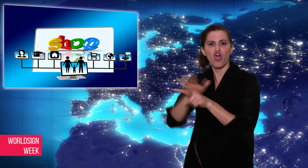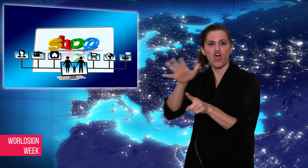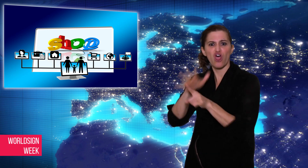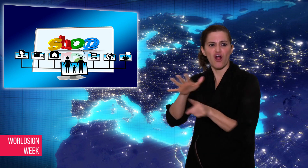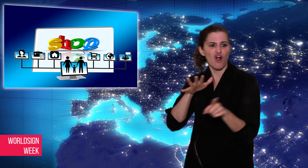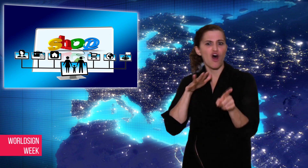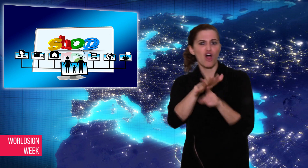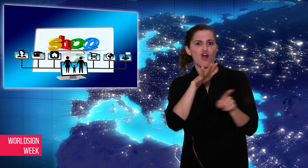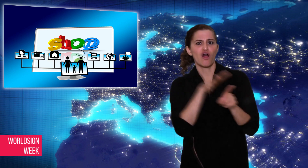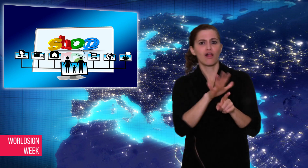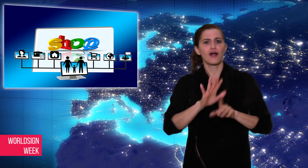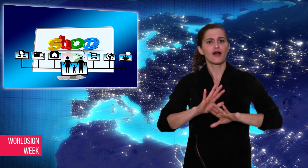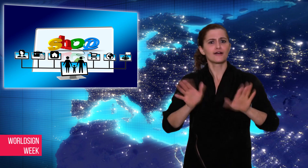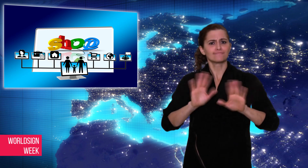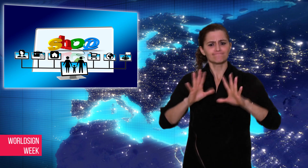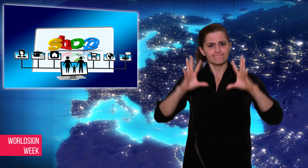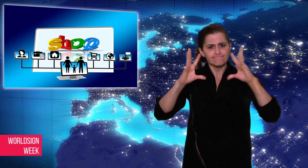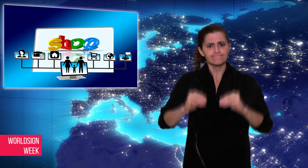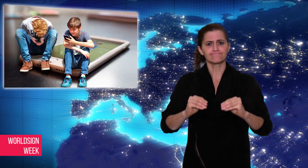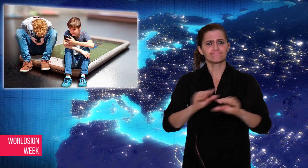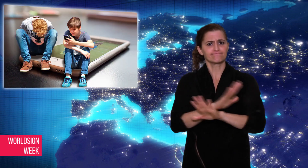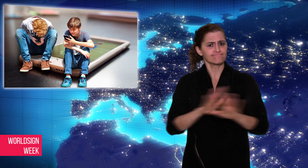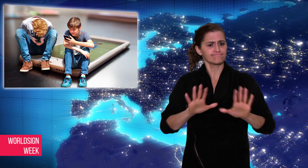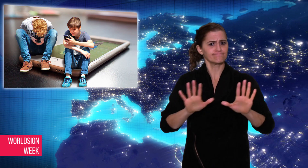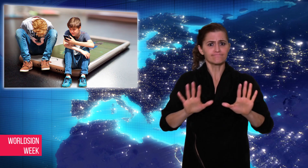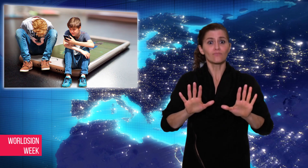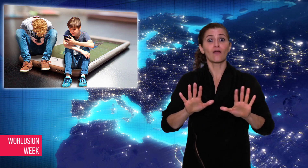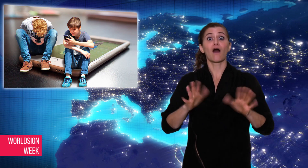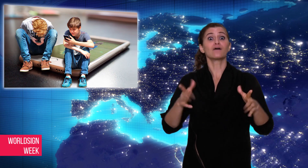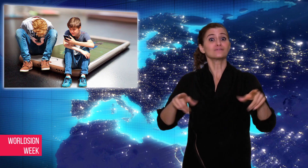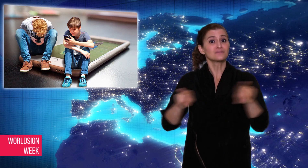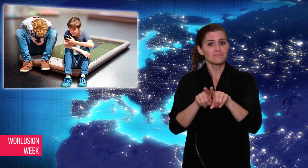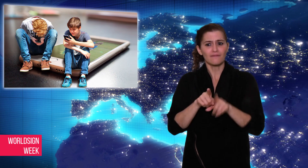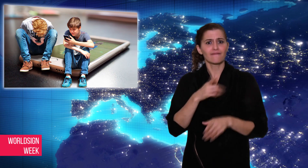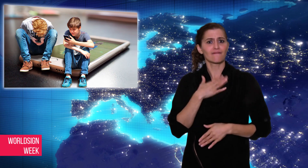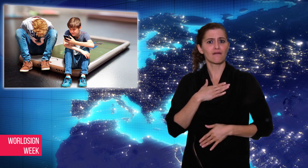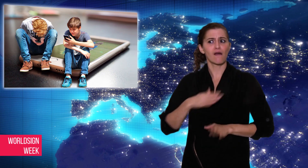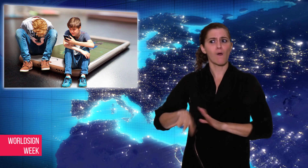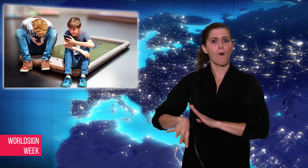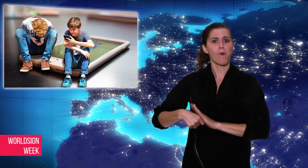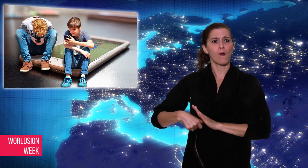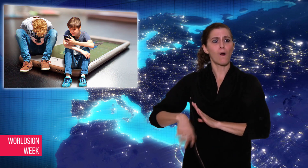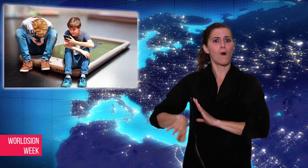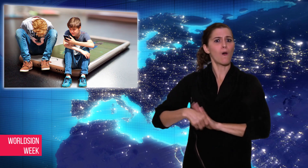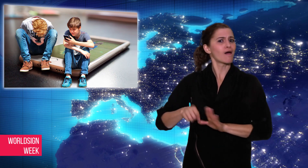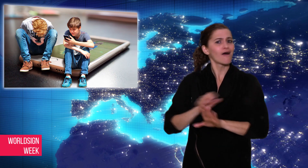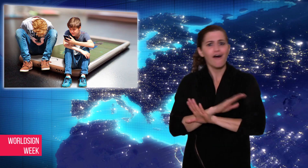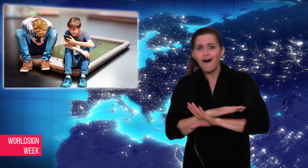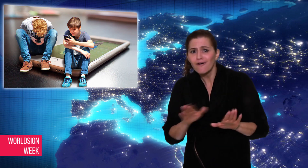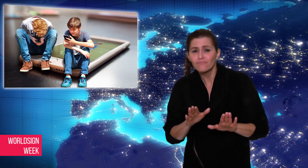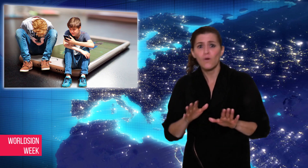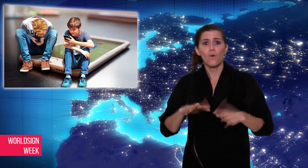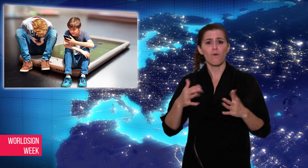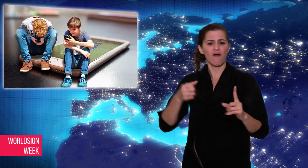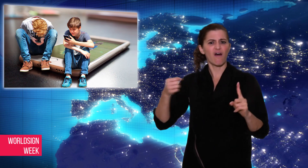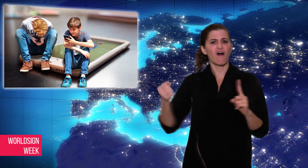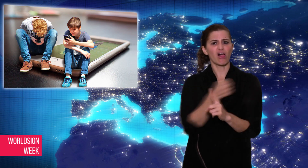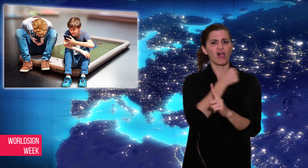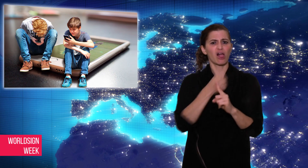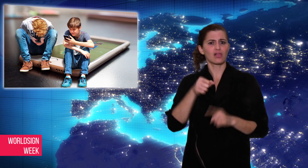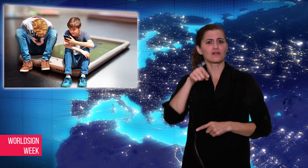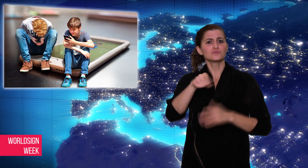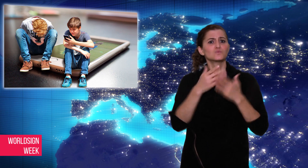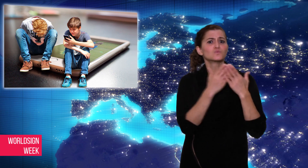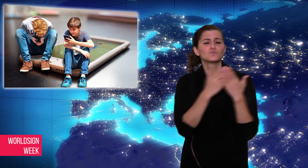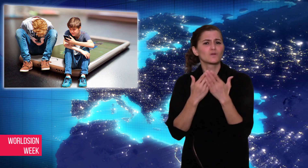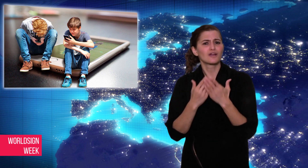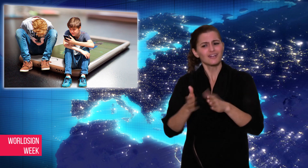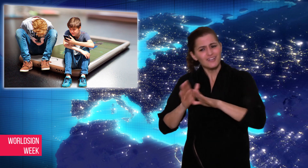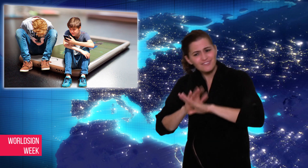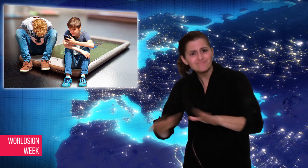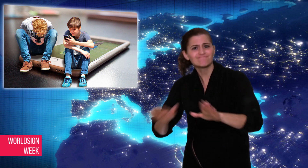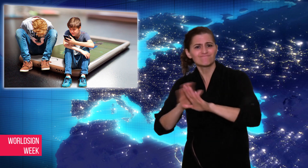and violence in school. Although high